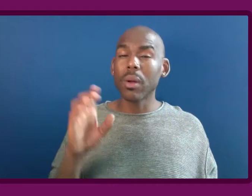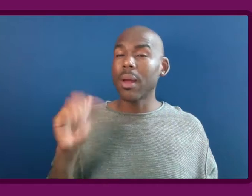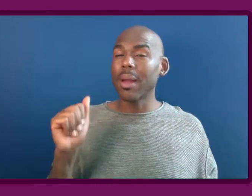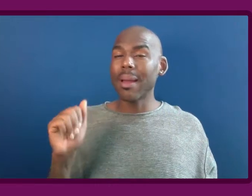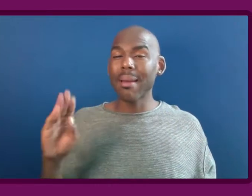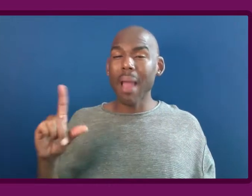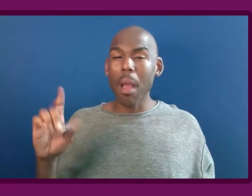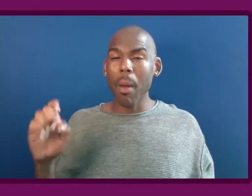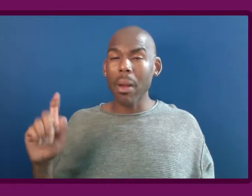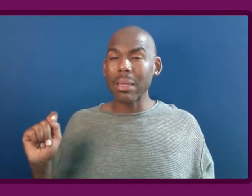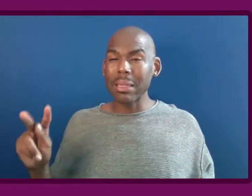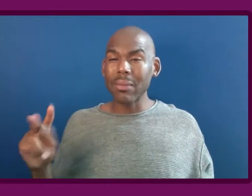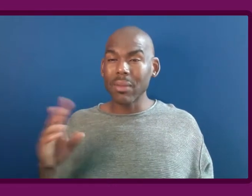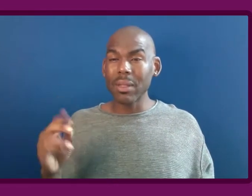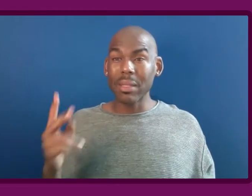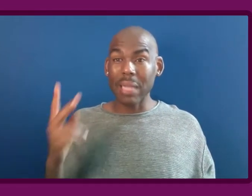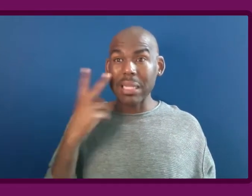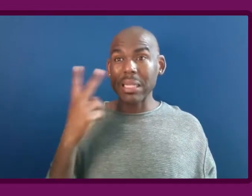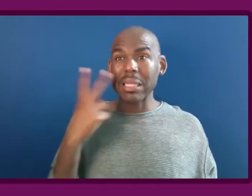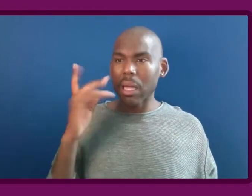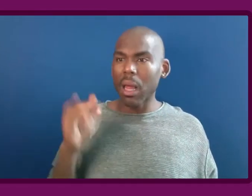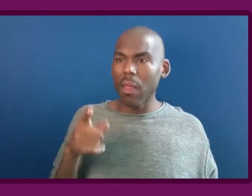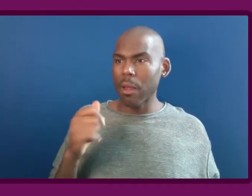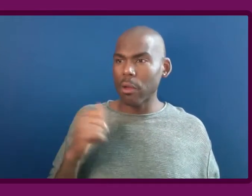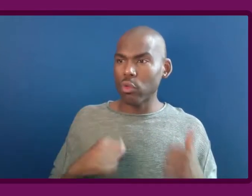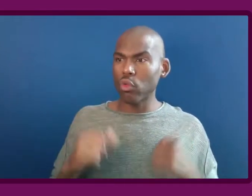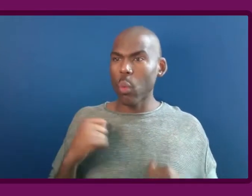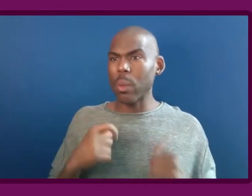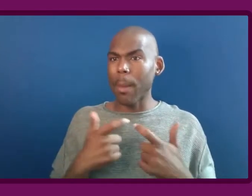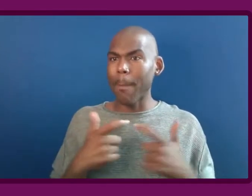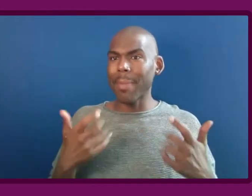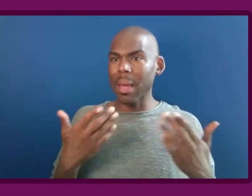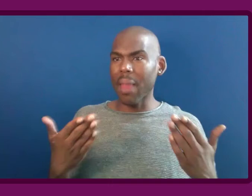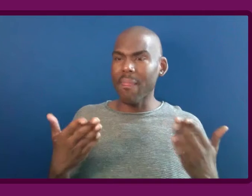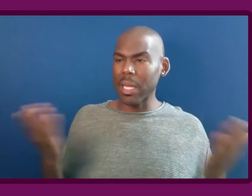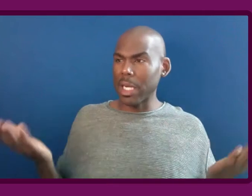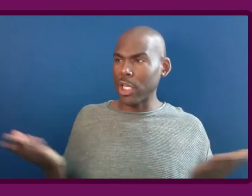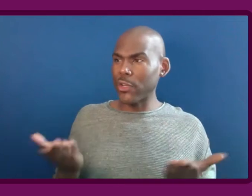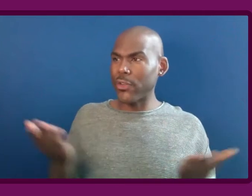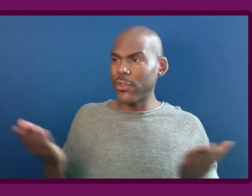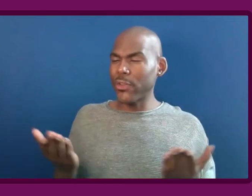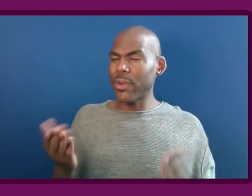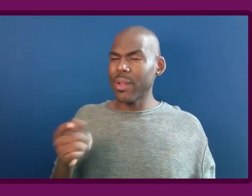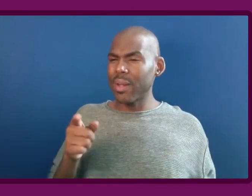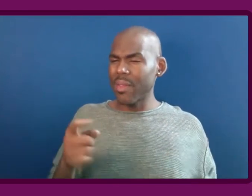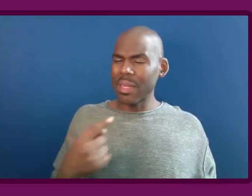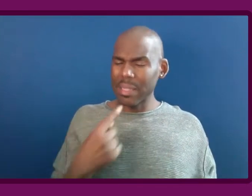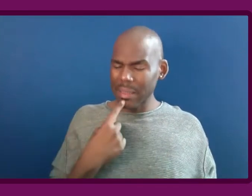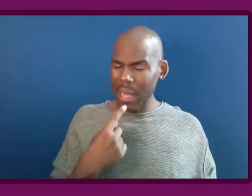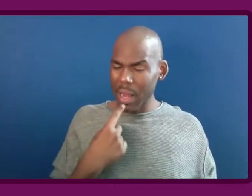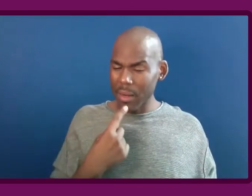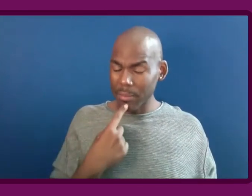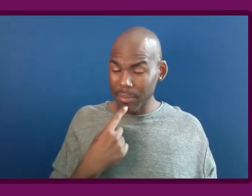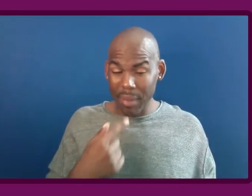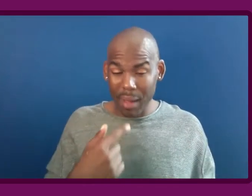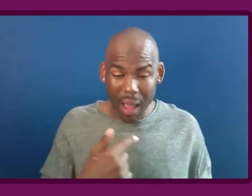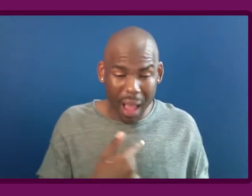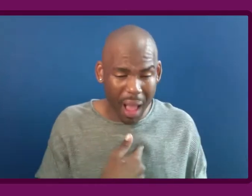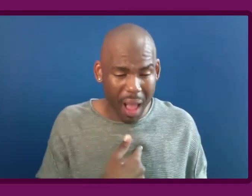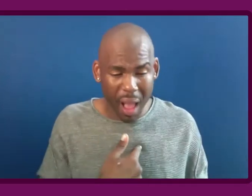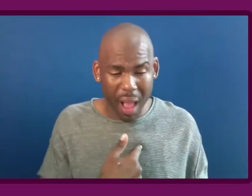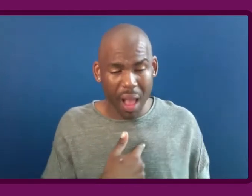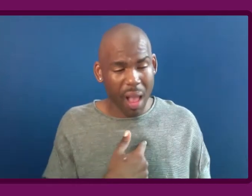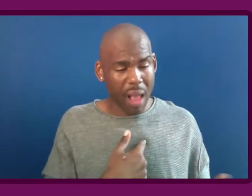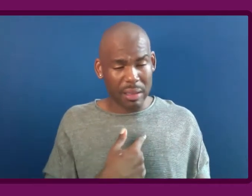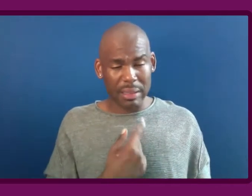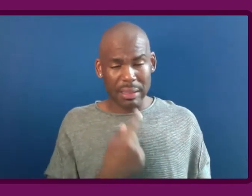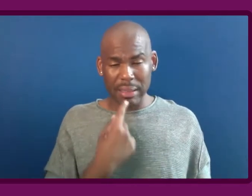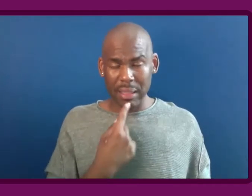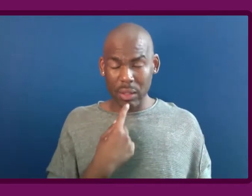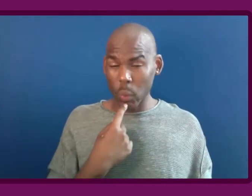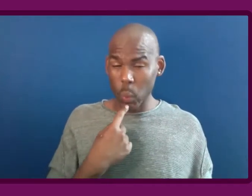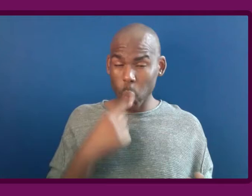or open TV, and they see telenovelas. It's a big thing here. I actually taped that, and I said,